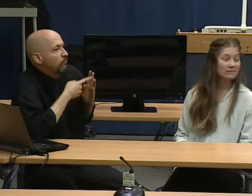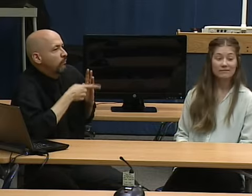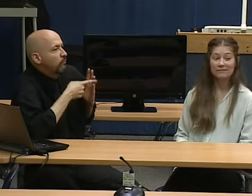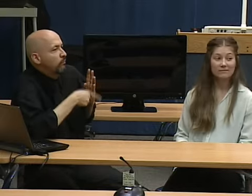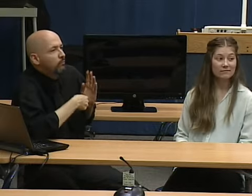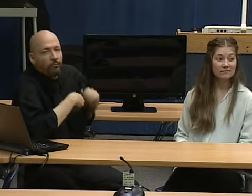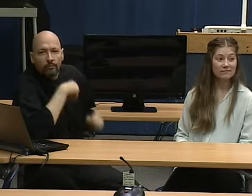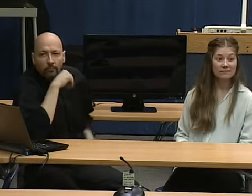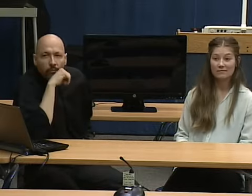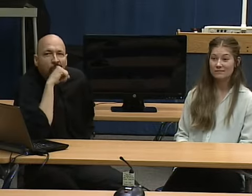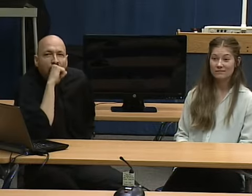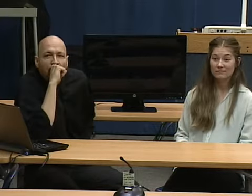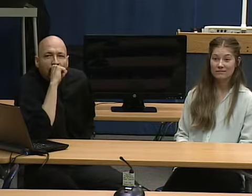The last couple.